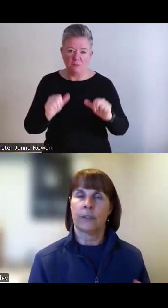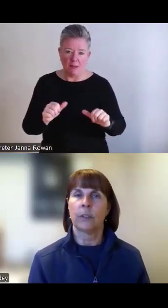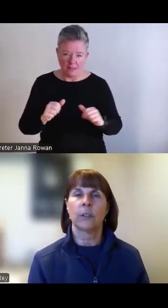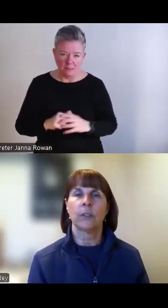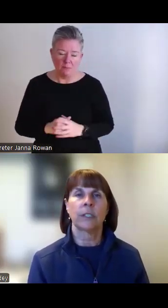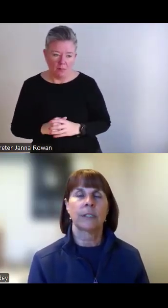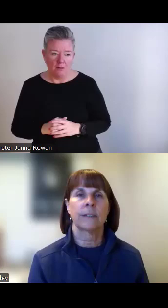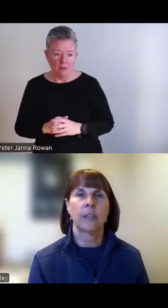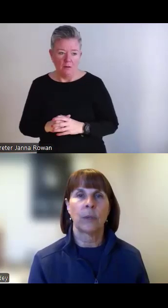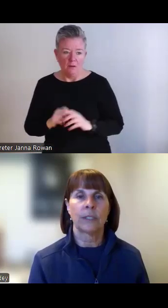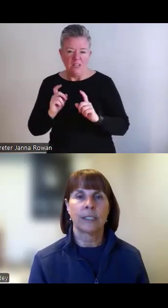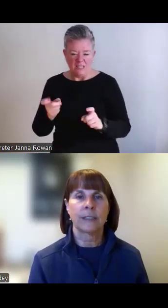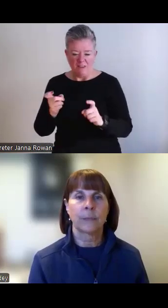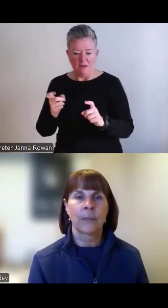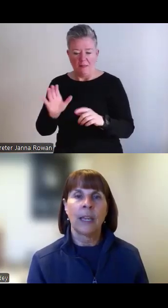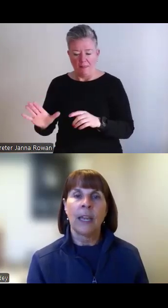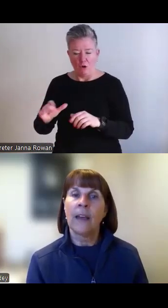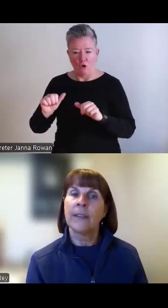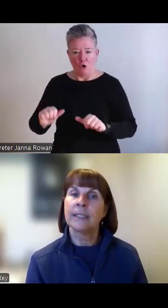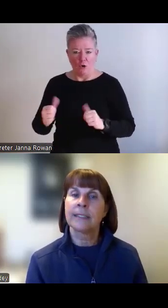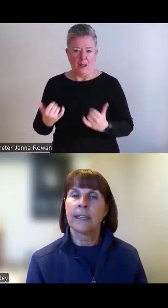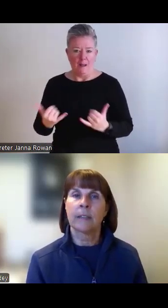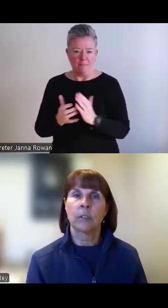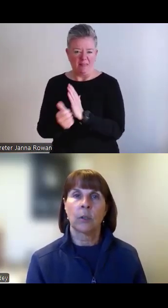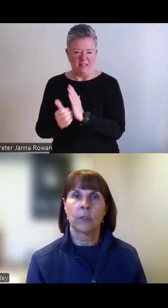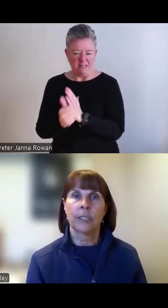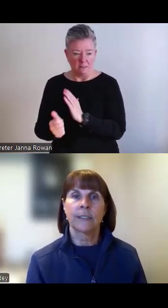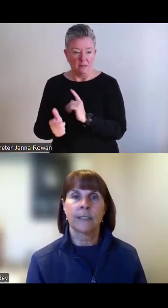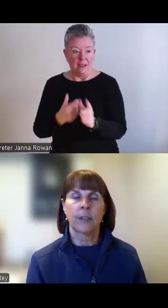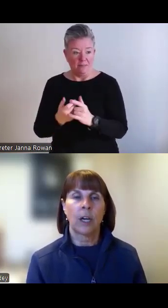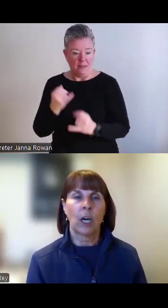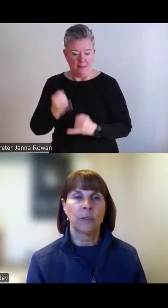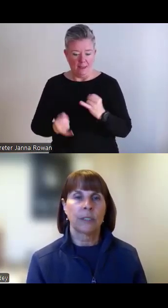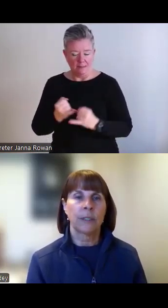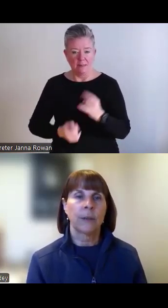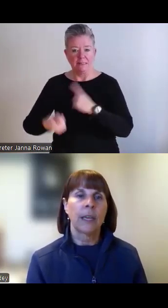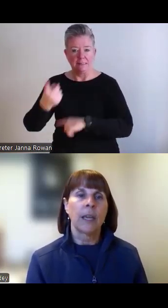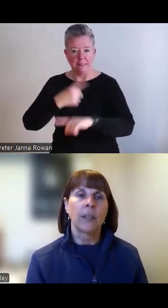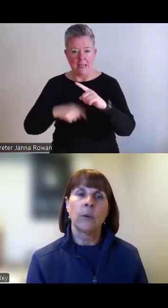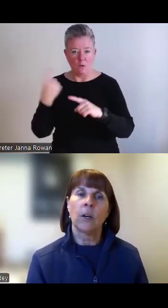given their current abilities. And then sign language only is another option.